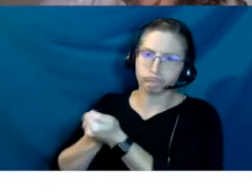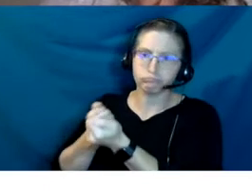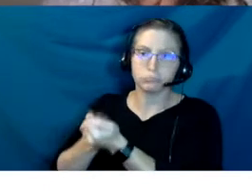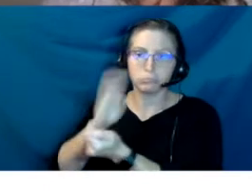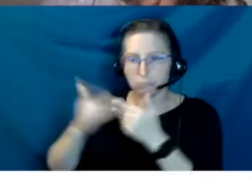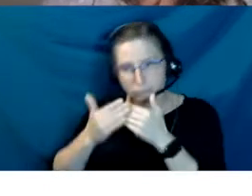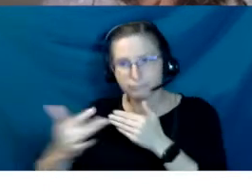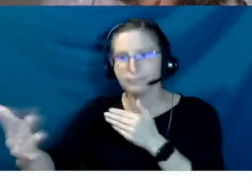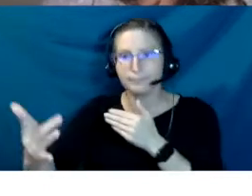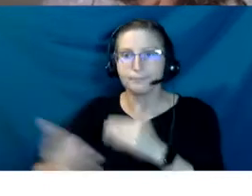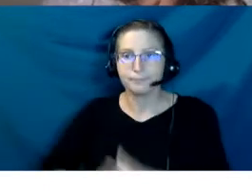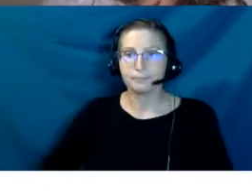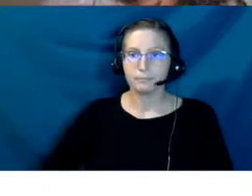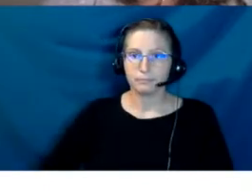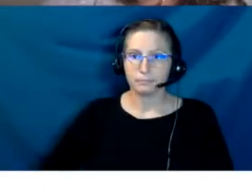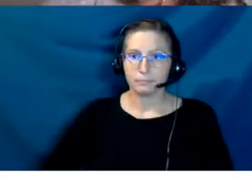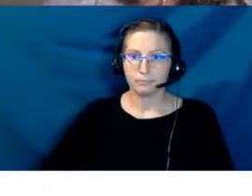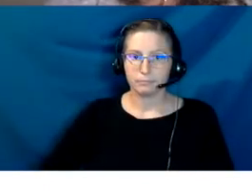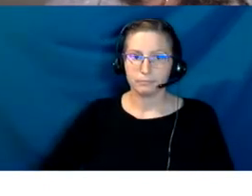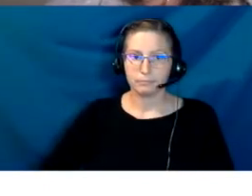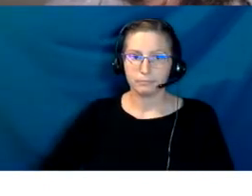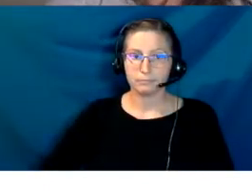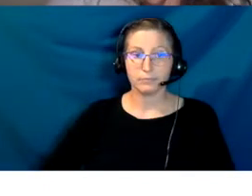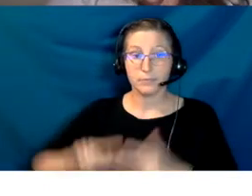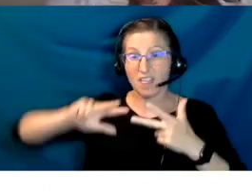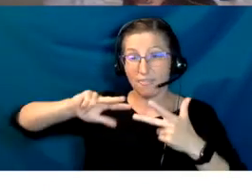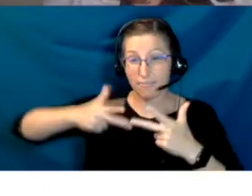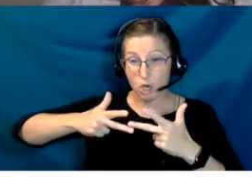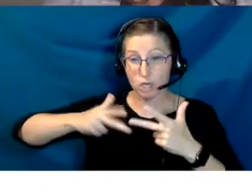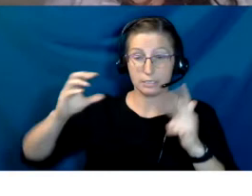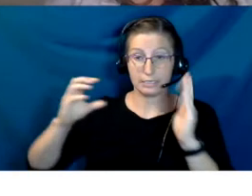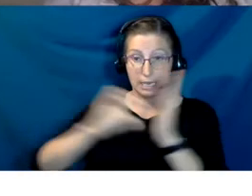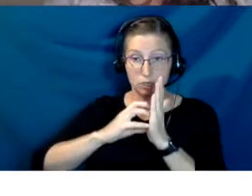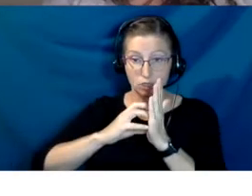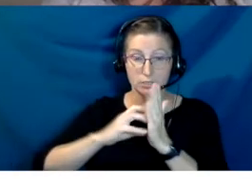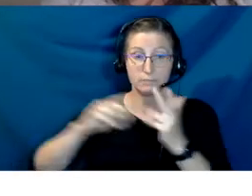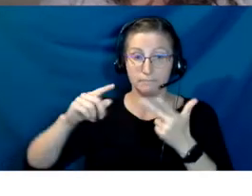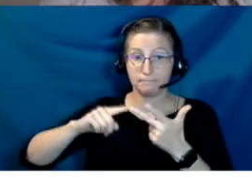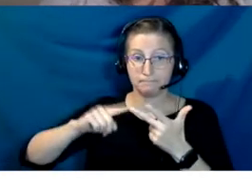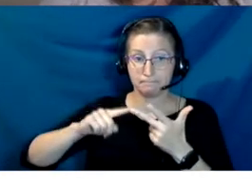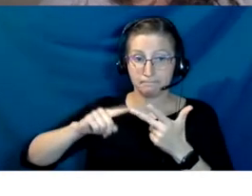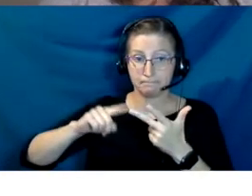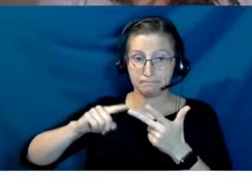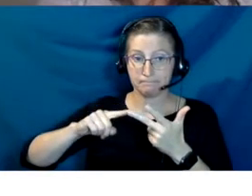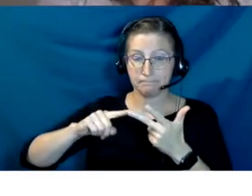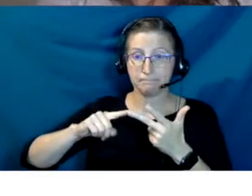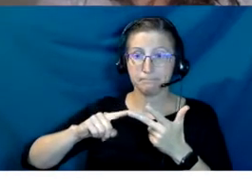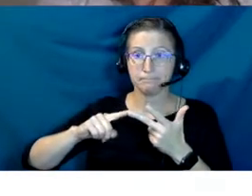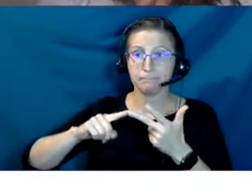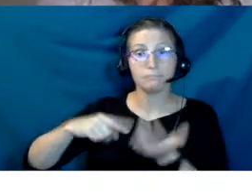And then this third section is talking about cortical visual impairment. And so cortical